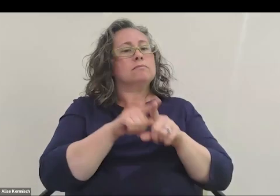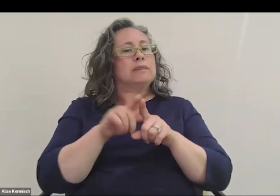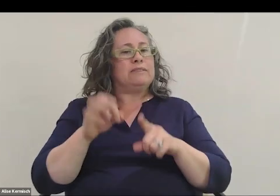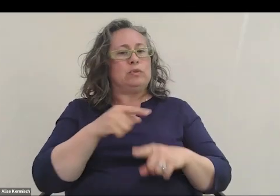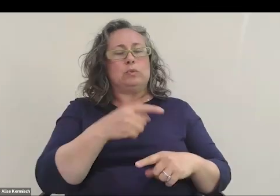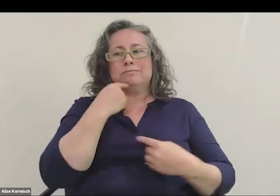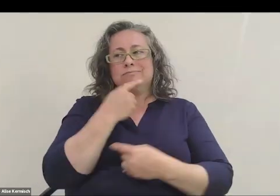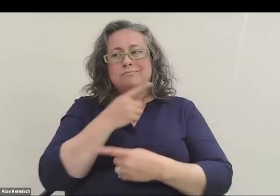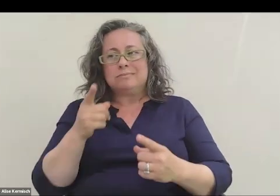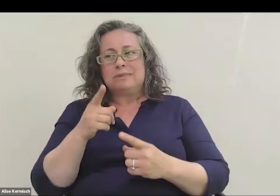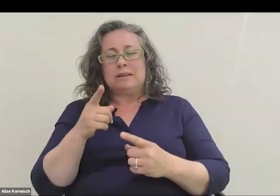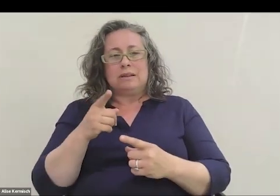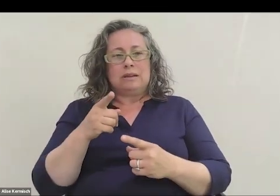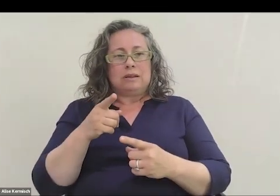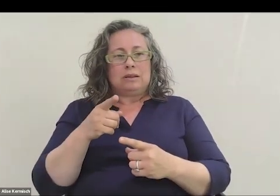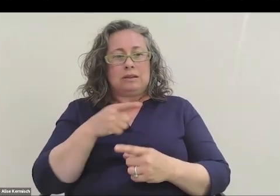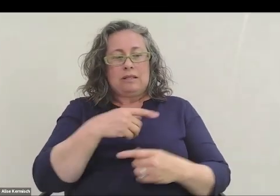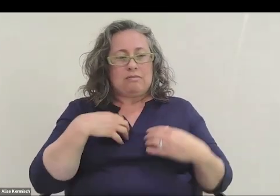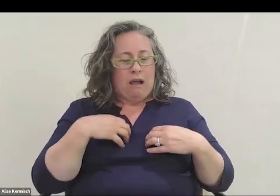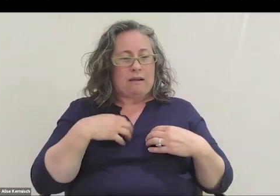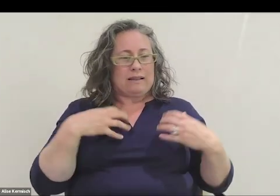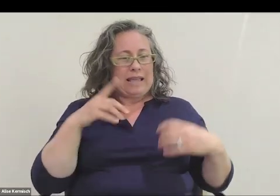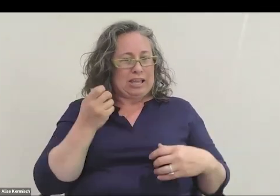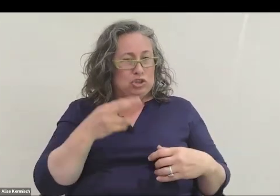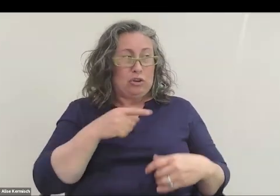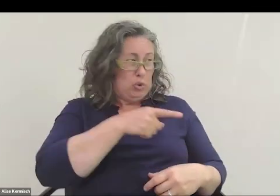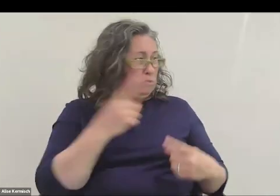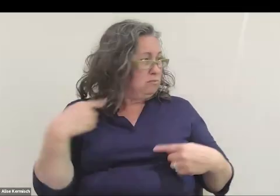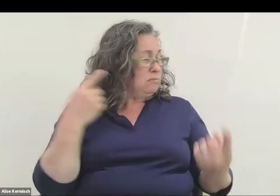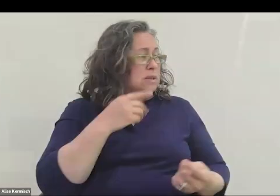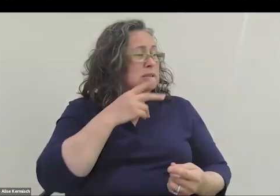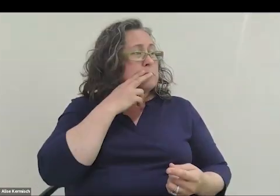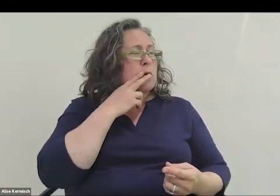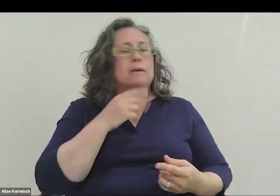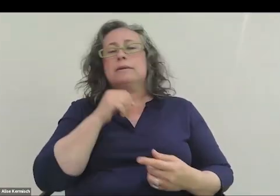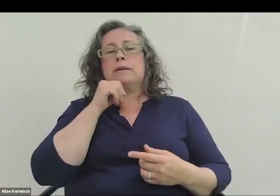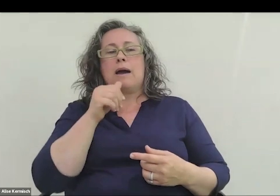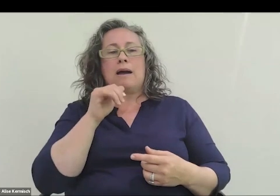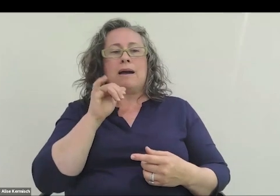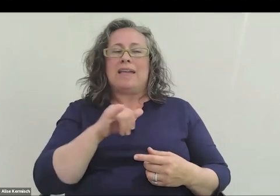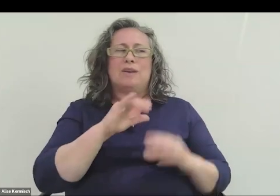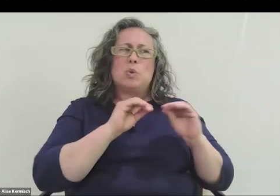usually their first question is if you've ever smoked. It's not that smoking doesn't lead to lung cancer. It's that no one deserves lung cancer